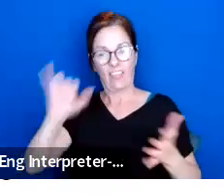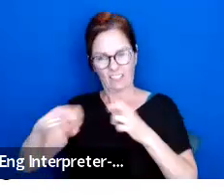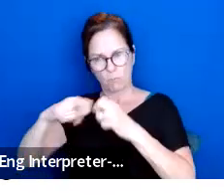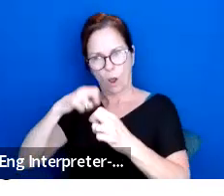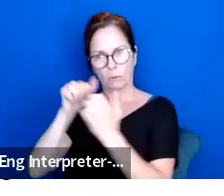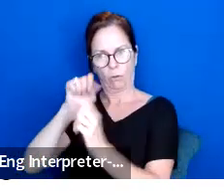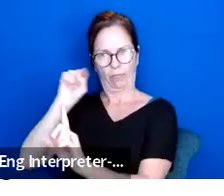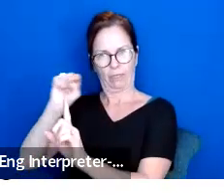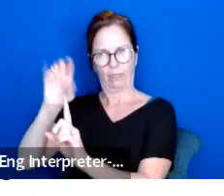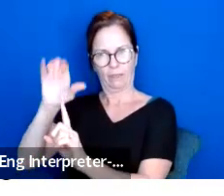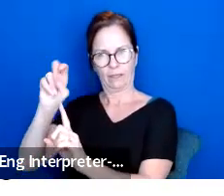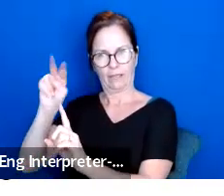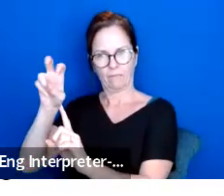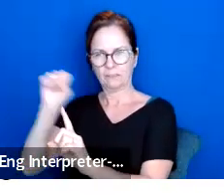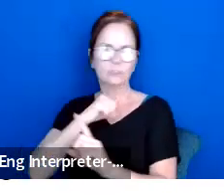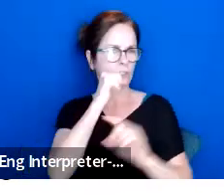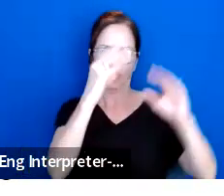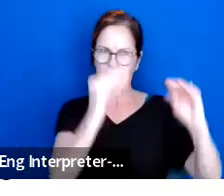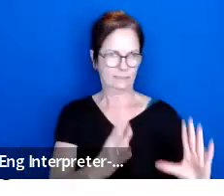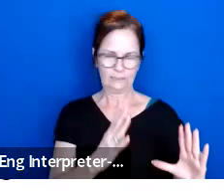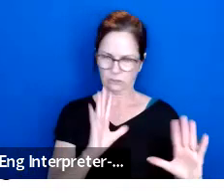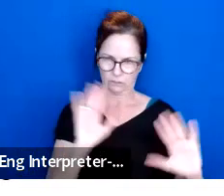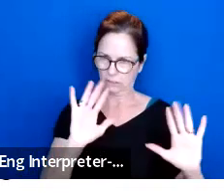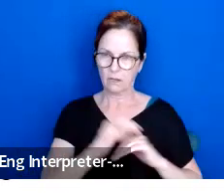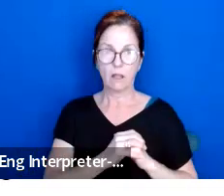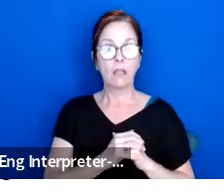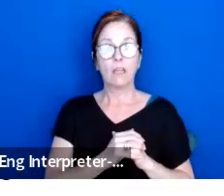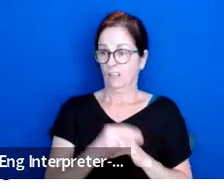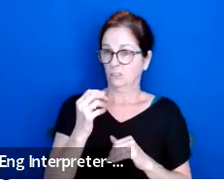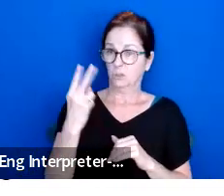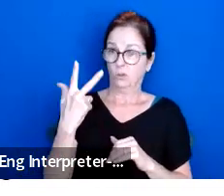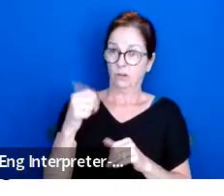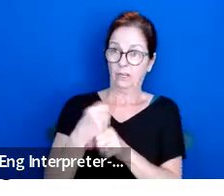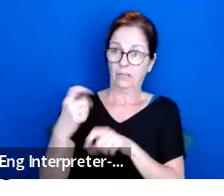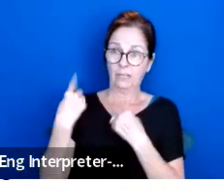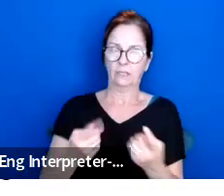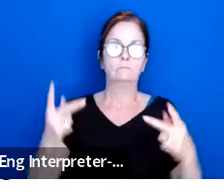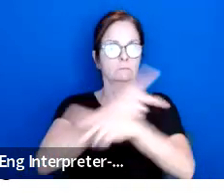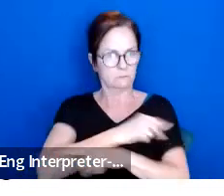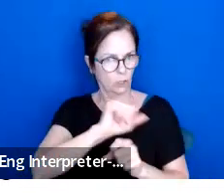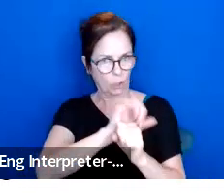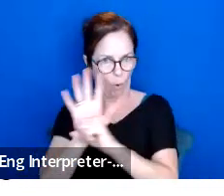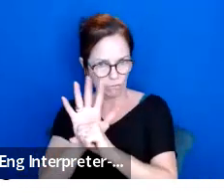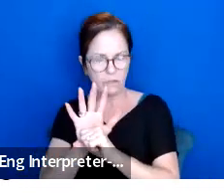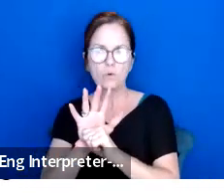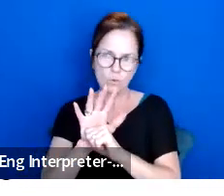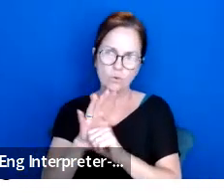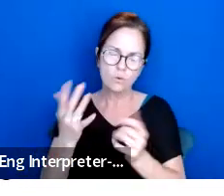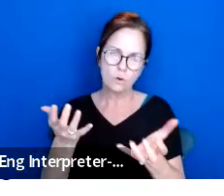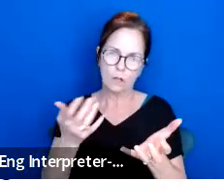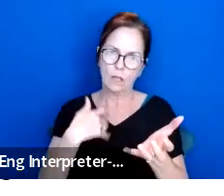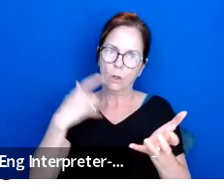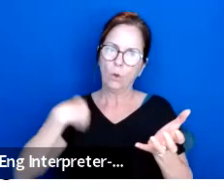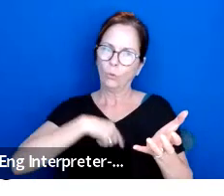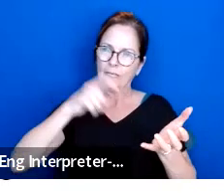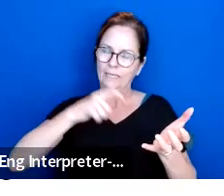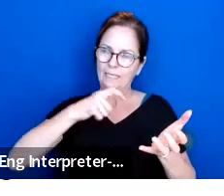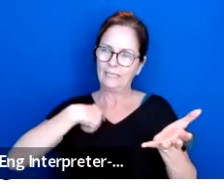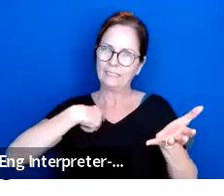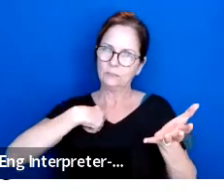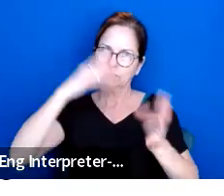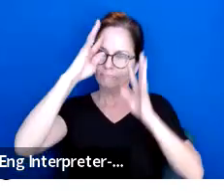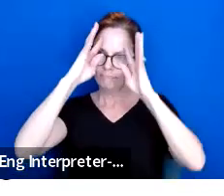And so because of this over the last few years, especially during COVID, we've had to. We've had to come, come up with some good faith workarounds.